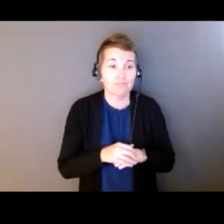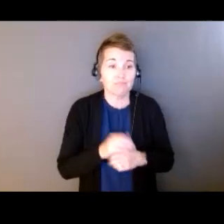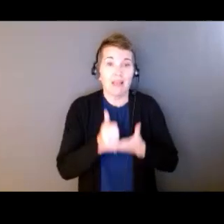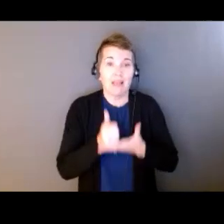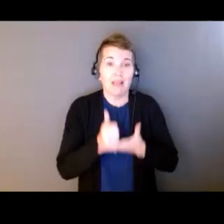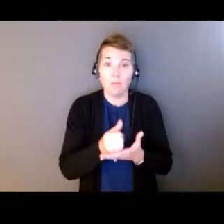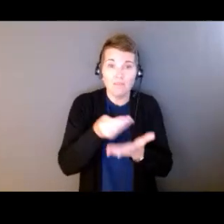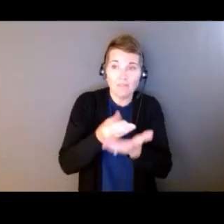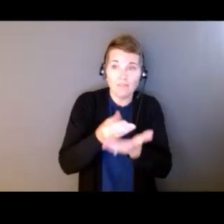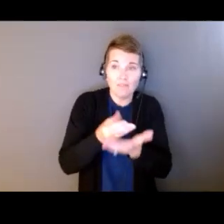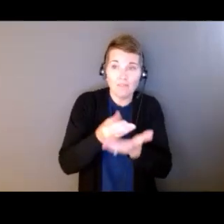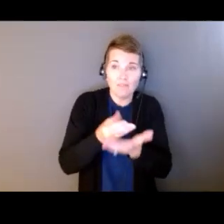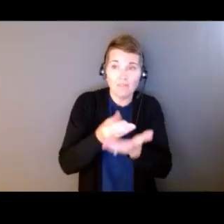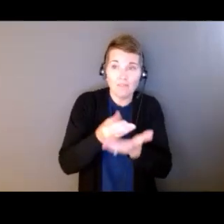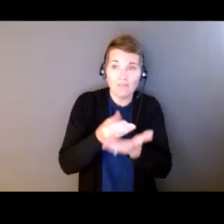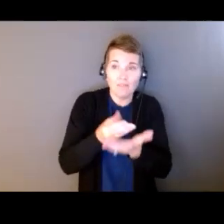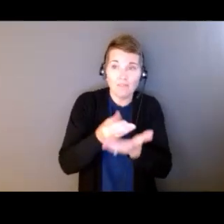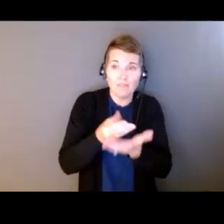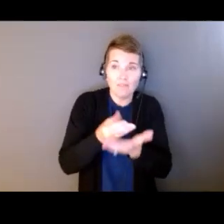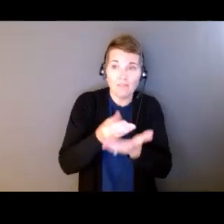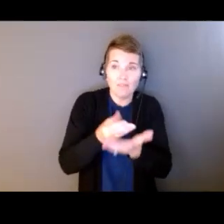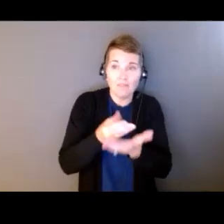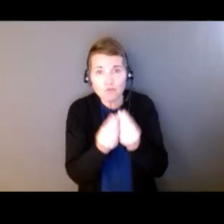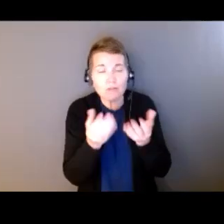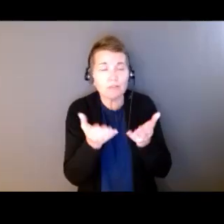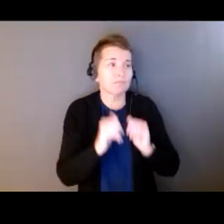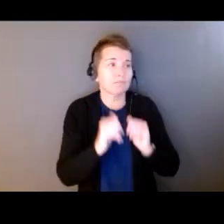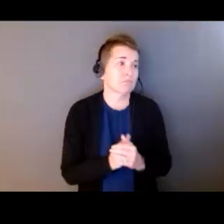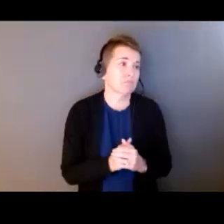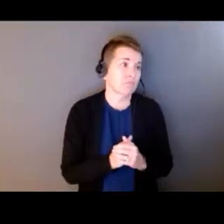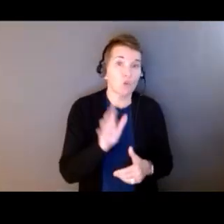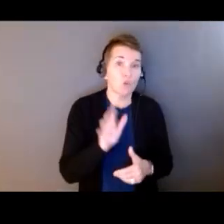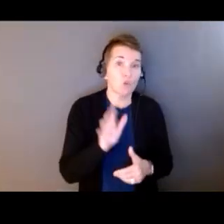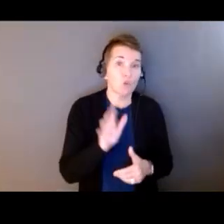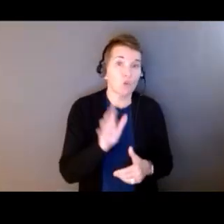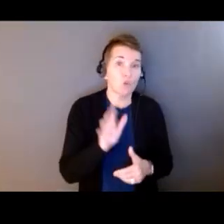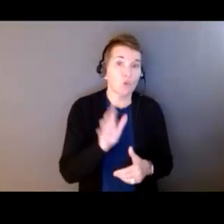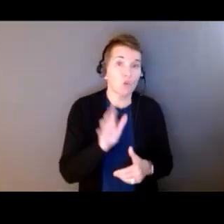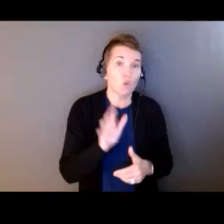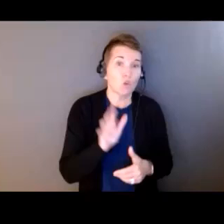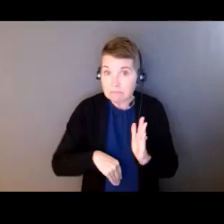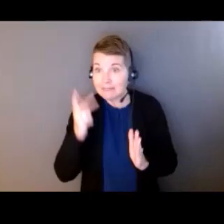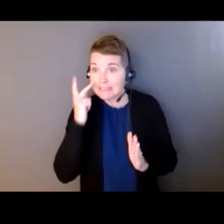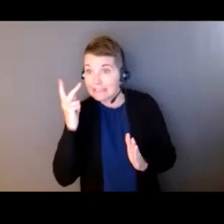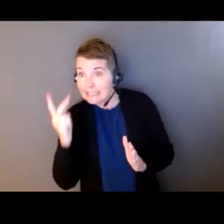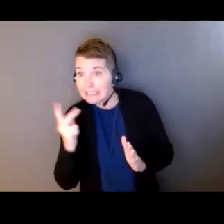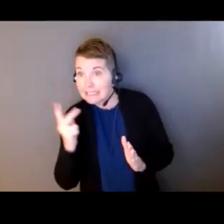submitting, managing, and tracking your applications and nominations, accept,